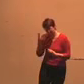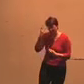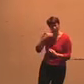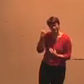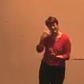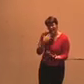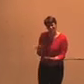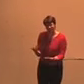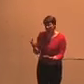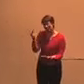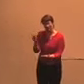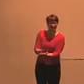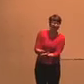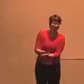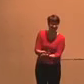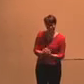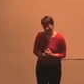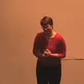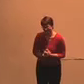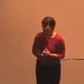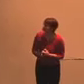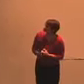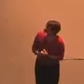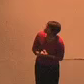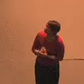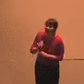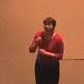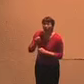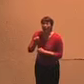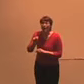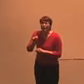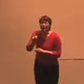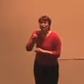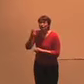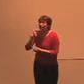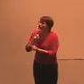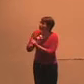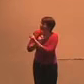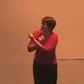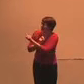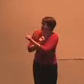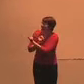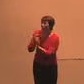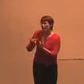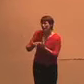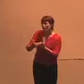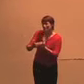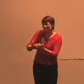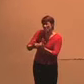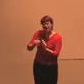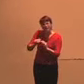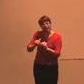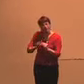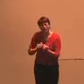And I like this photo because she is now representing how comfortable this space is.